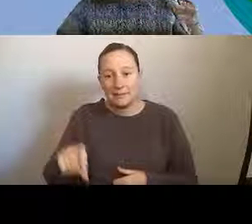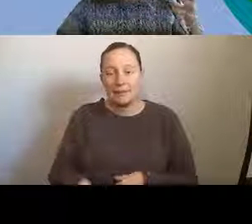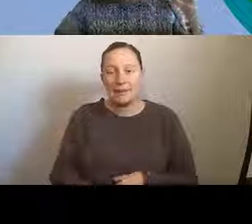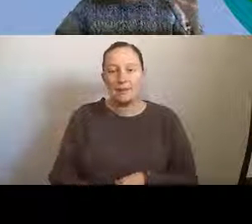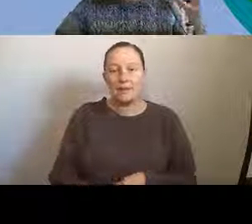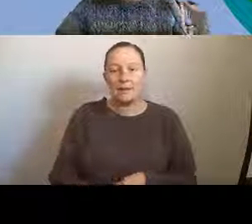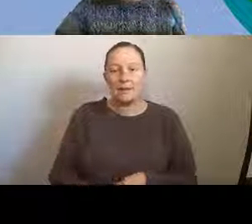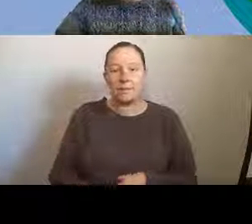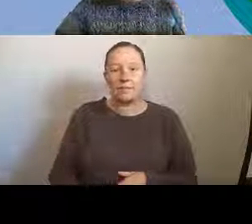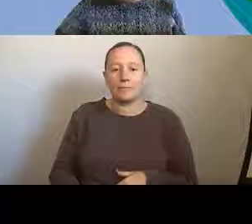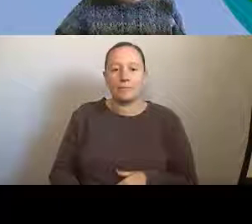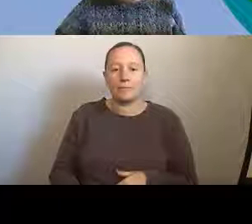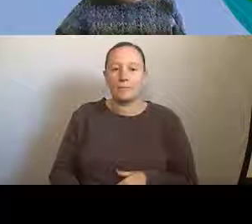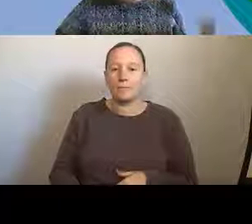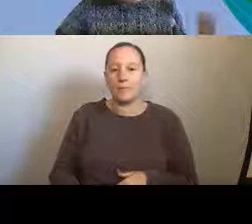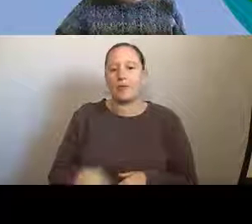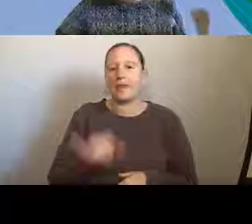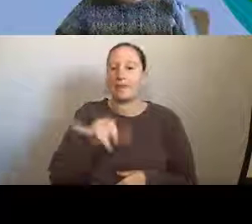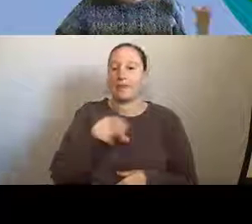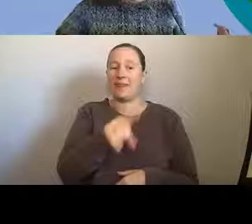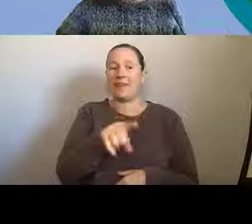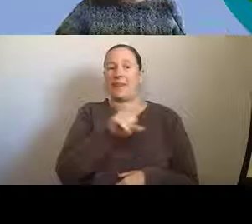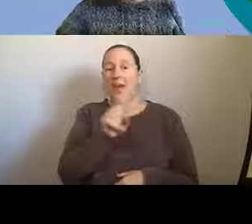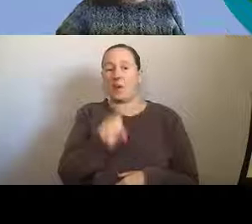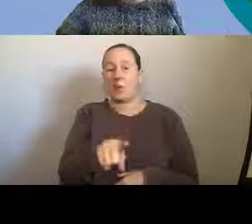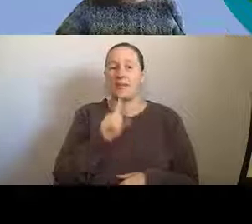It's a subjective determination.